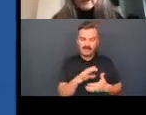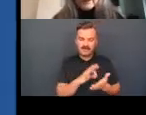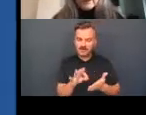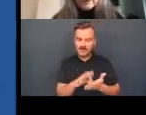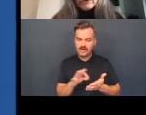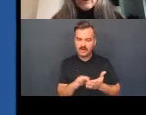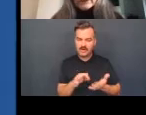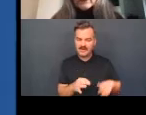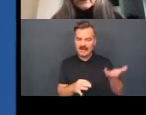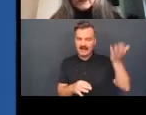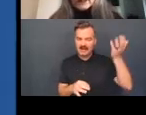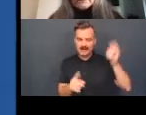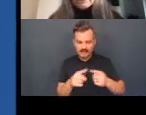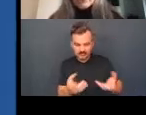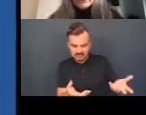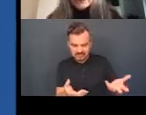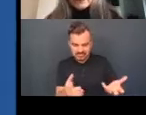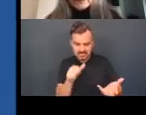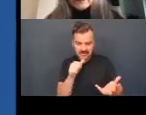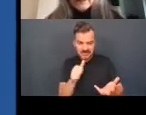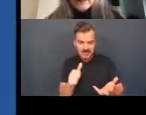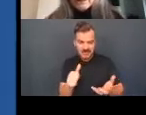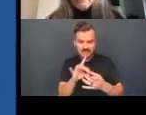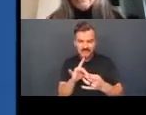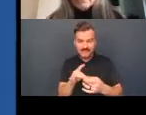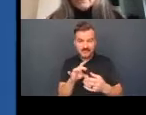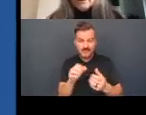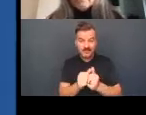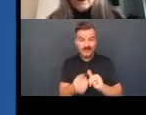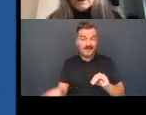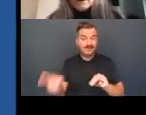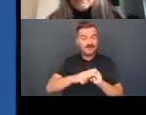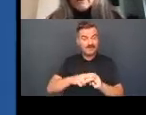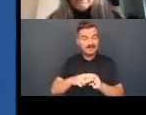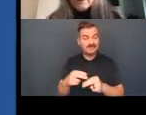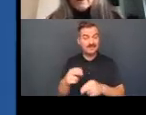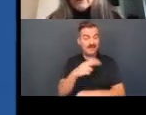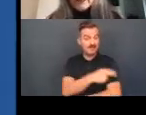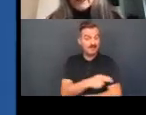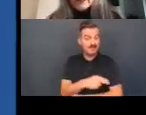16:02:36 to do with increased hospital mortality, people of color who have higher create names